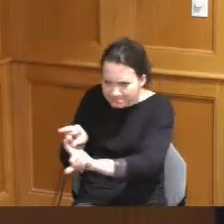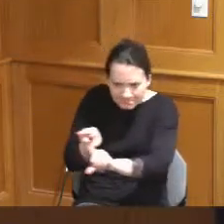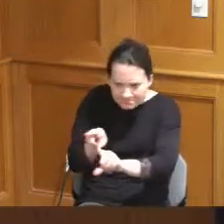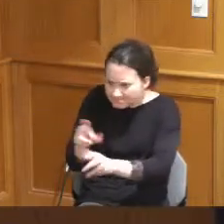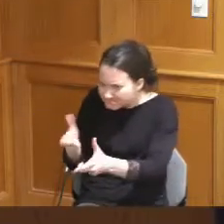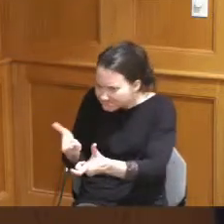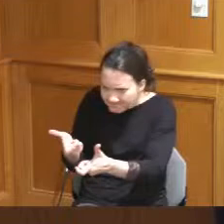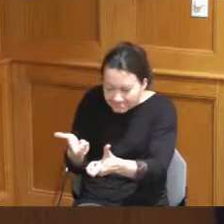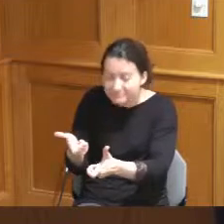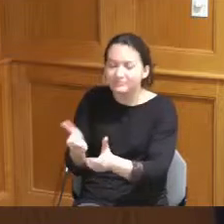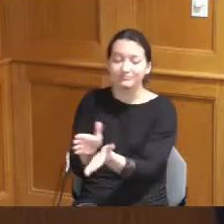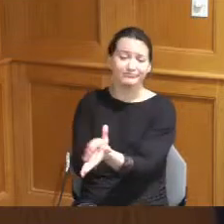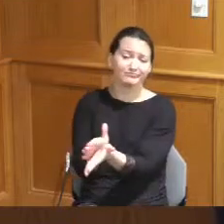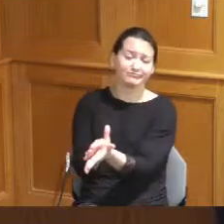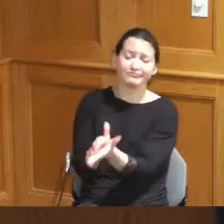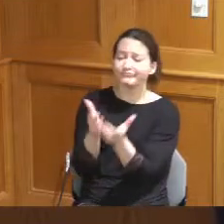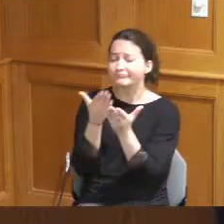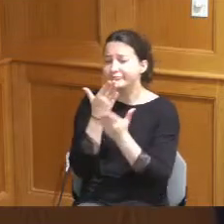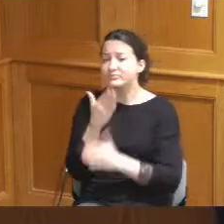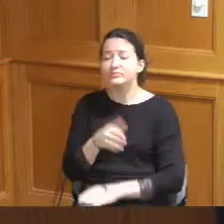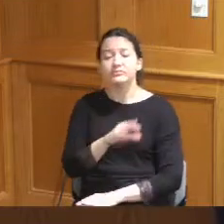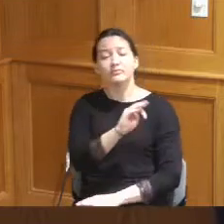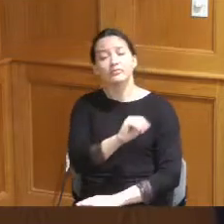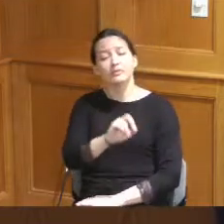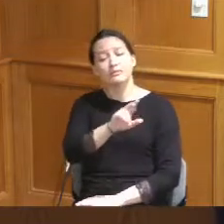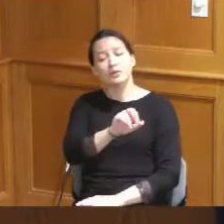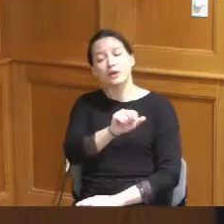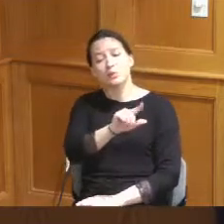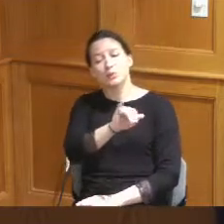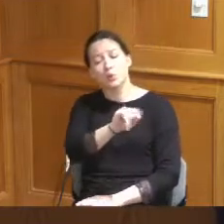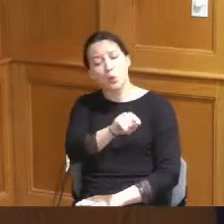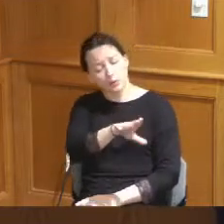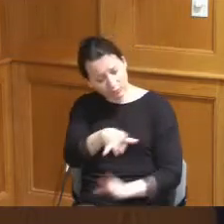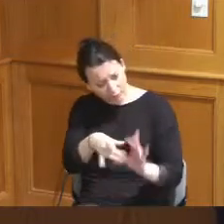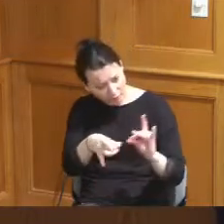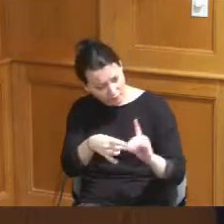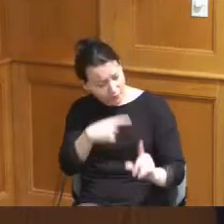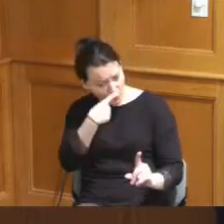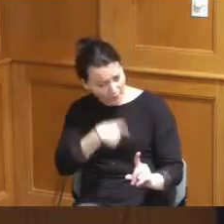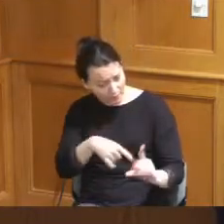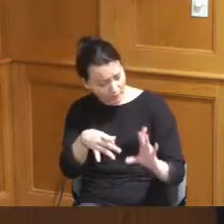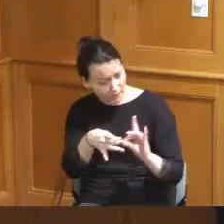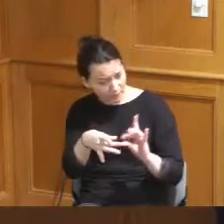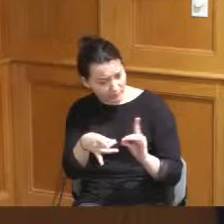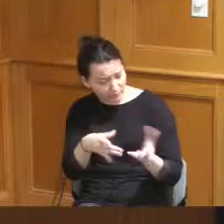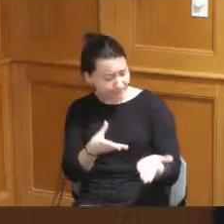to shout that out and then also Mr Aluotto in your comments if you can also talk about I don't